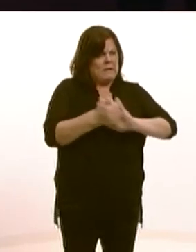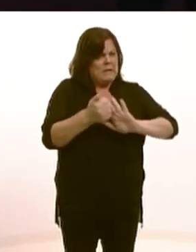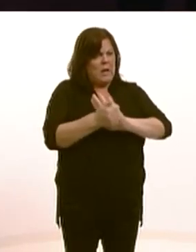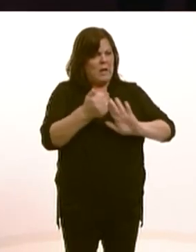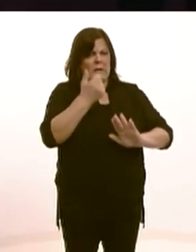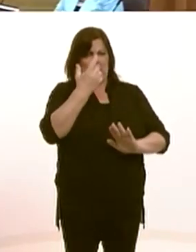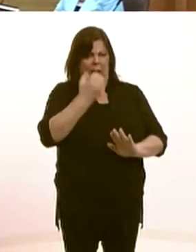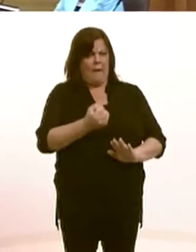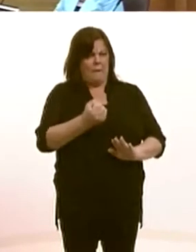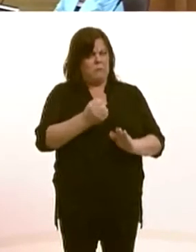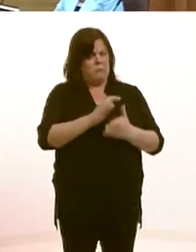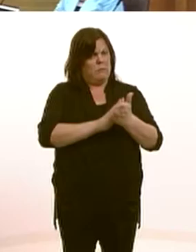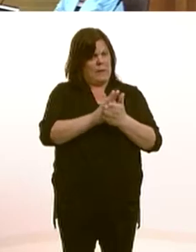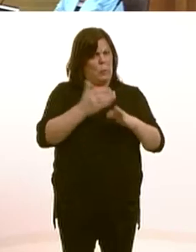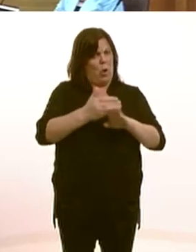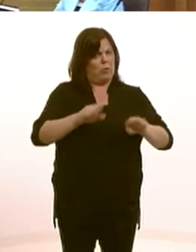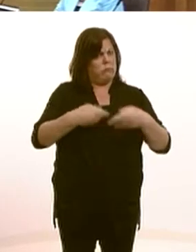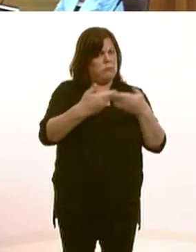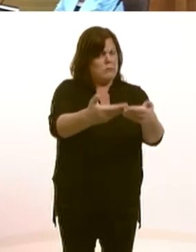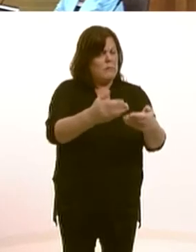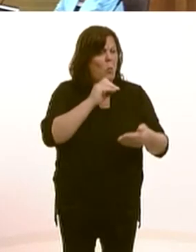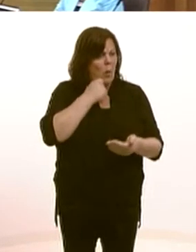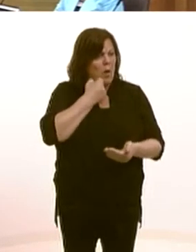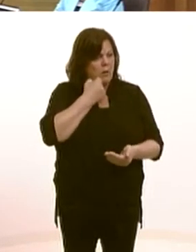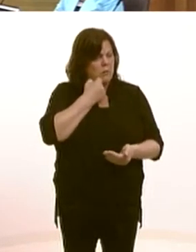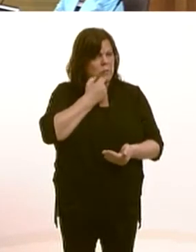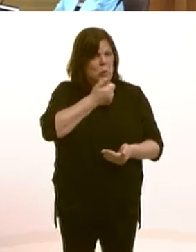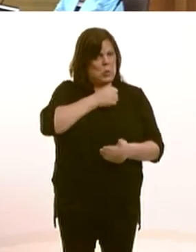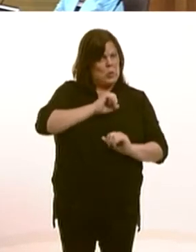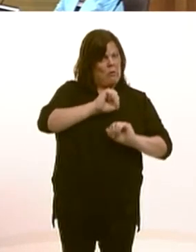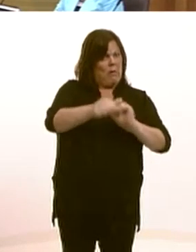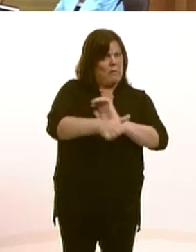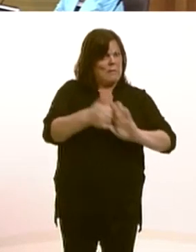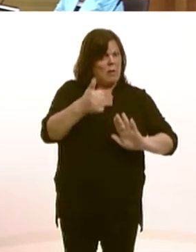And, certainly, one of the issues that we will want to explore with the WLGAóand the